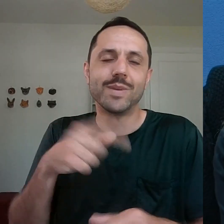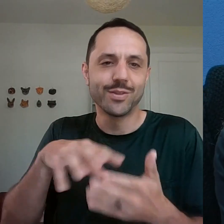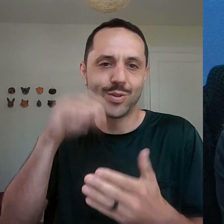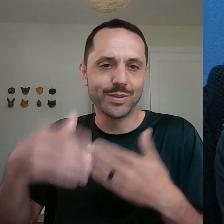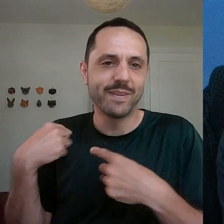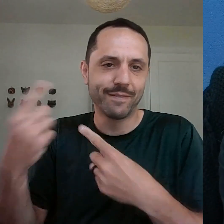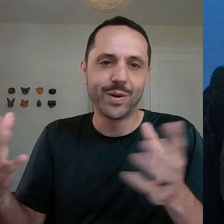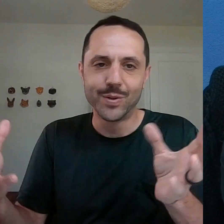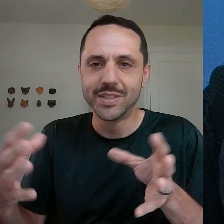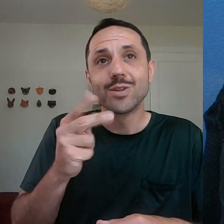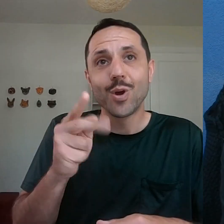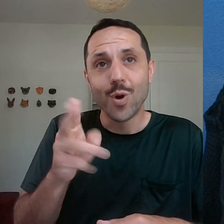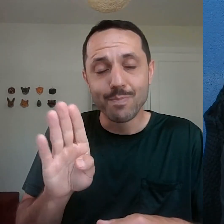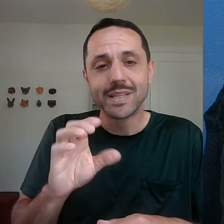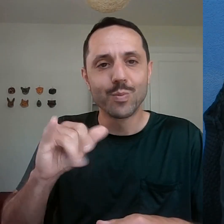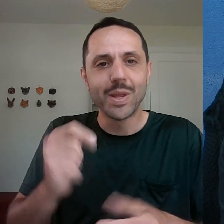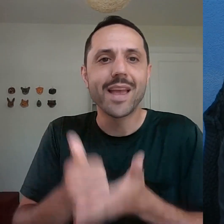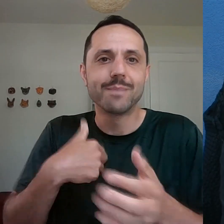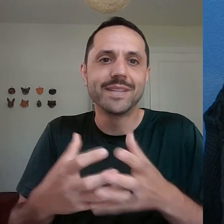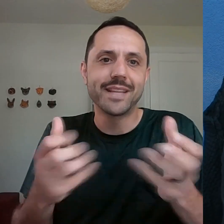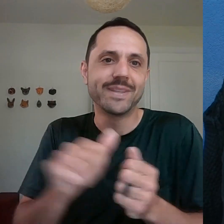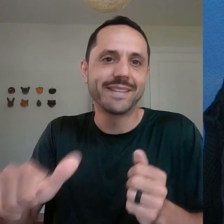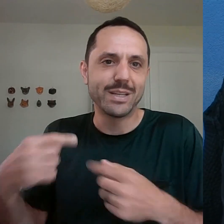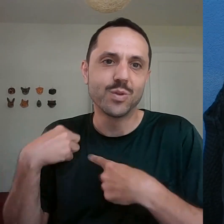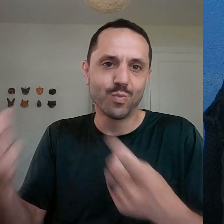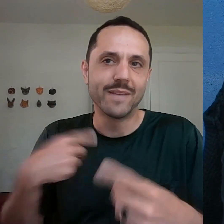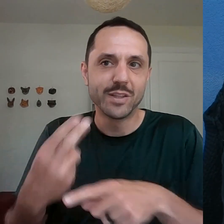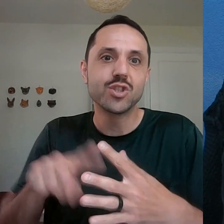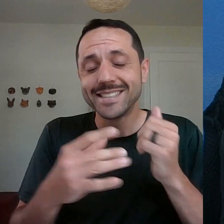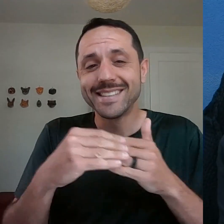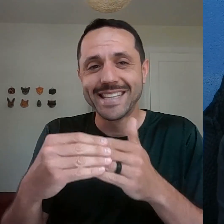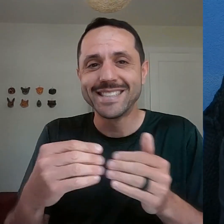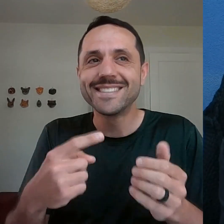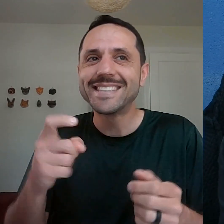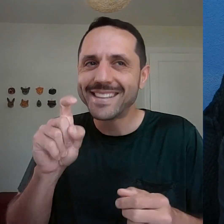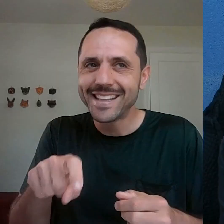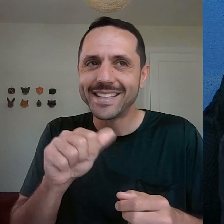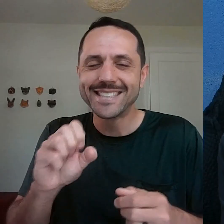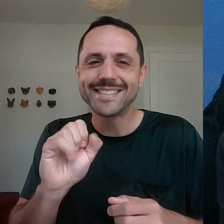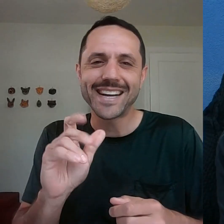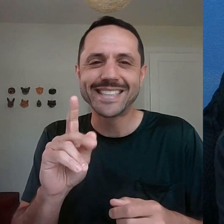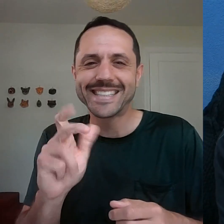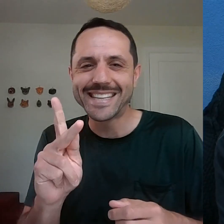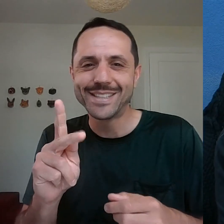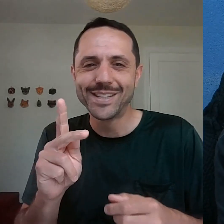processes have been. GitHub Copilot has helped me a lot with that, because tech leads need a sidekick.